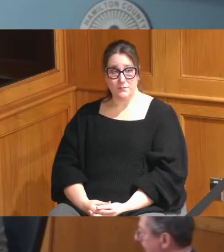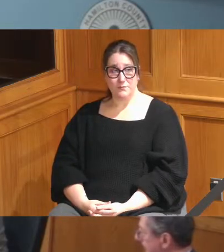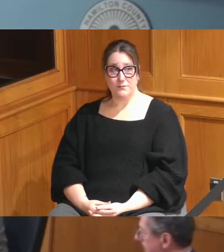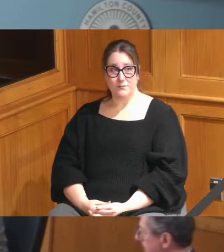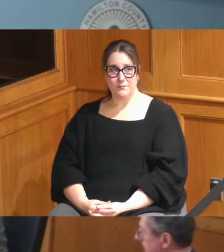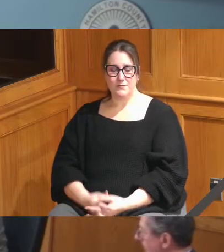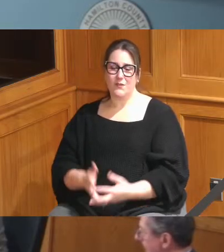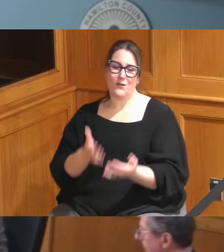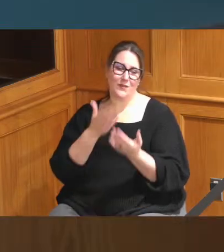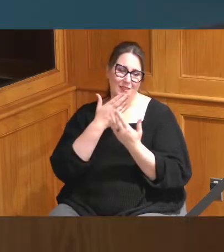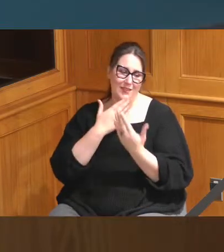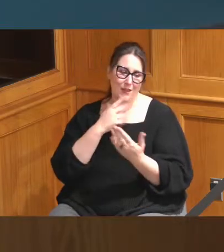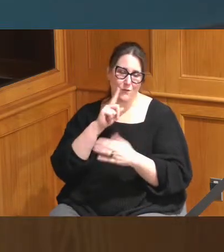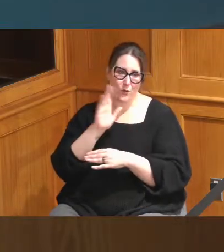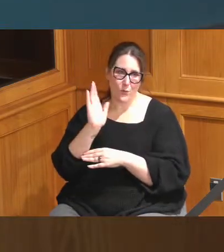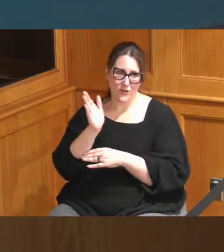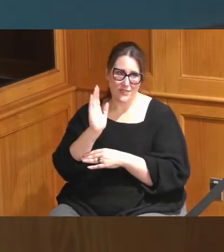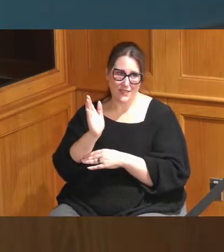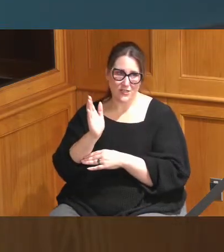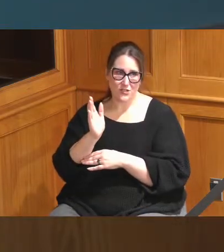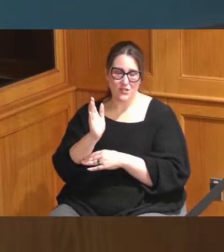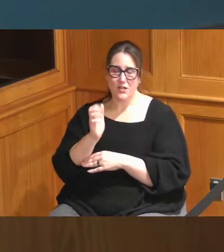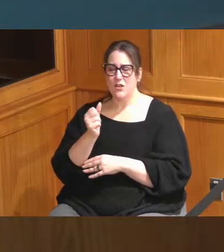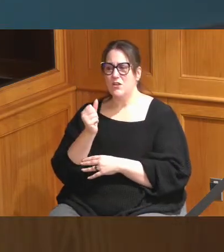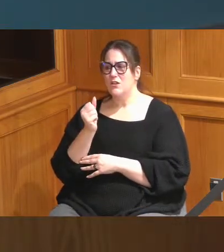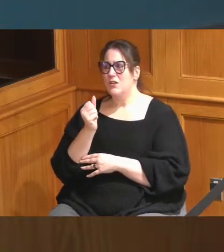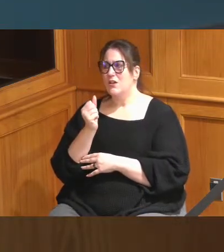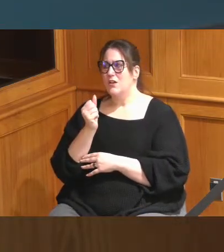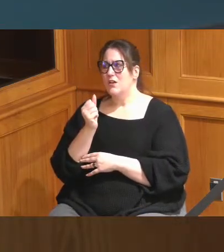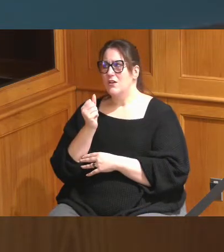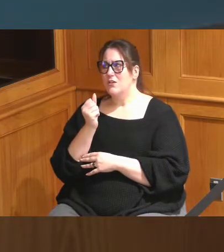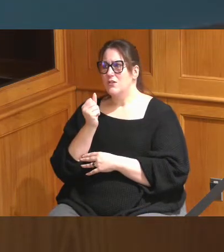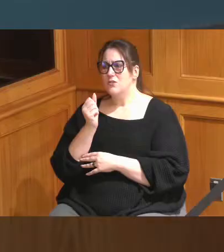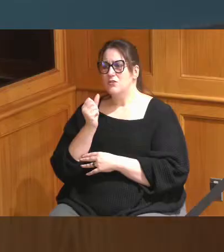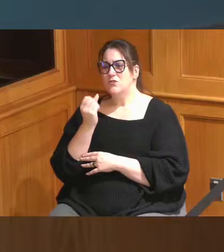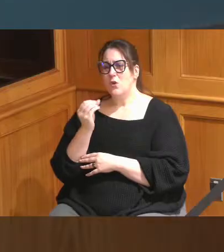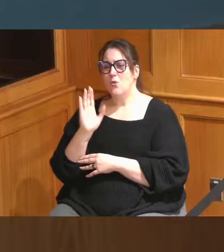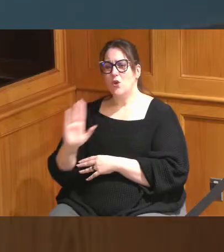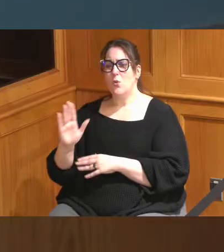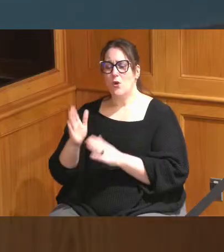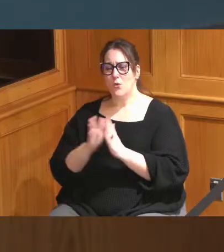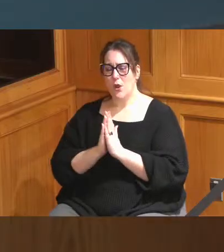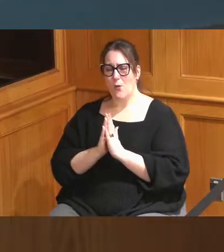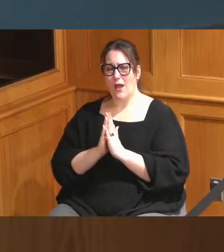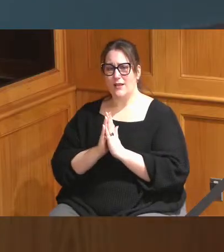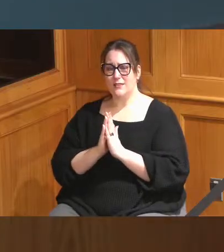and thank you for the presentation. Um, so so much of your request revolves around wages and